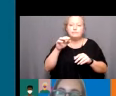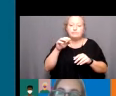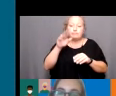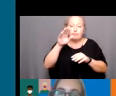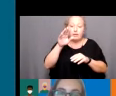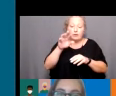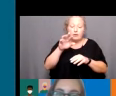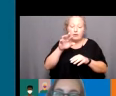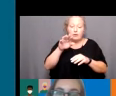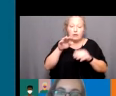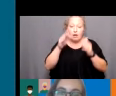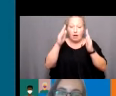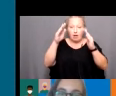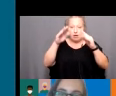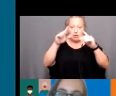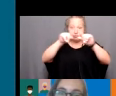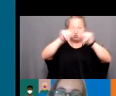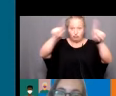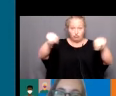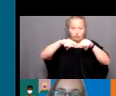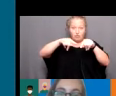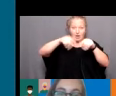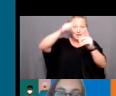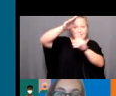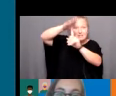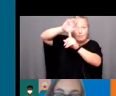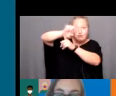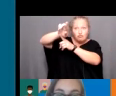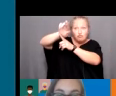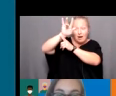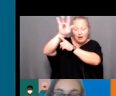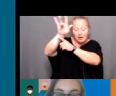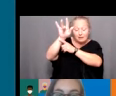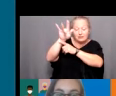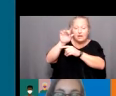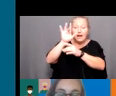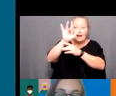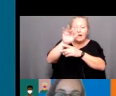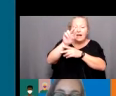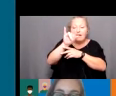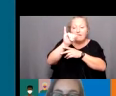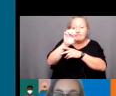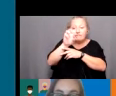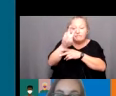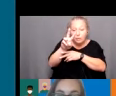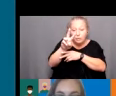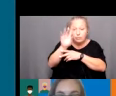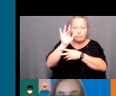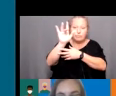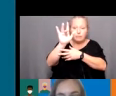upper corner of your screen and click on the view icon, you can select